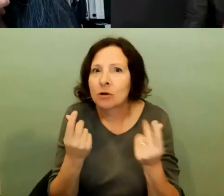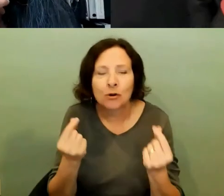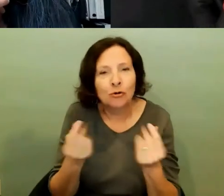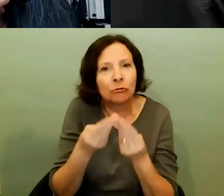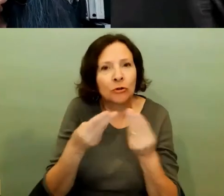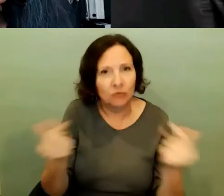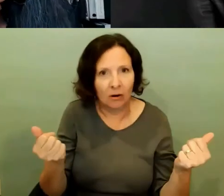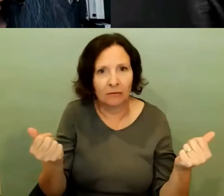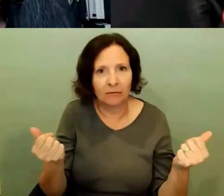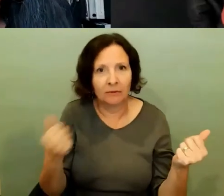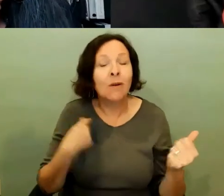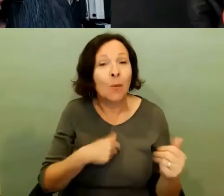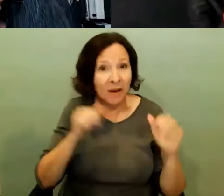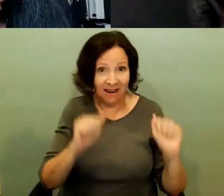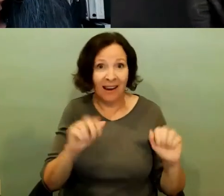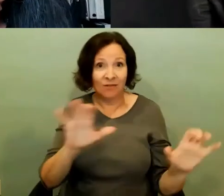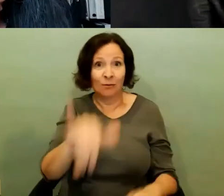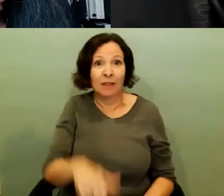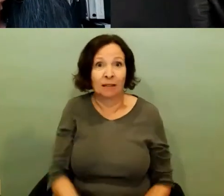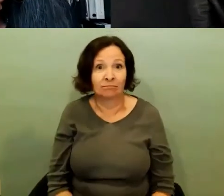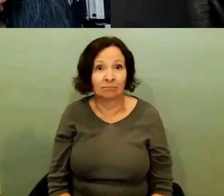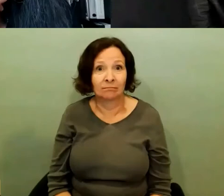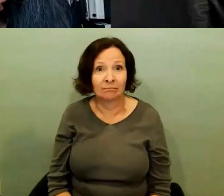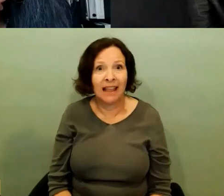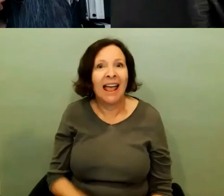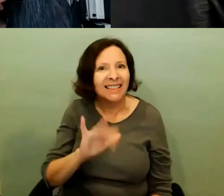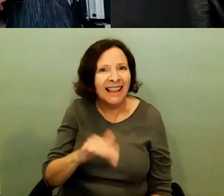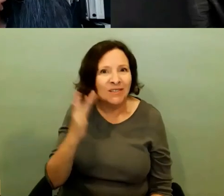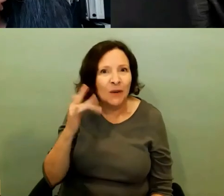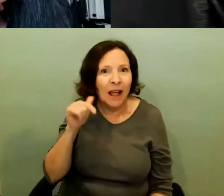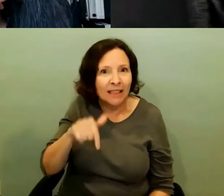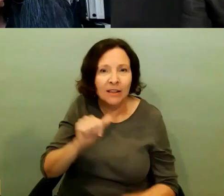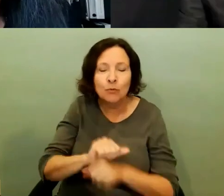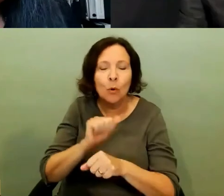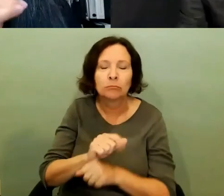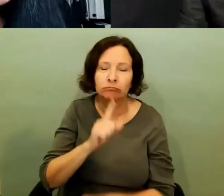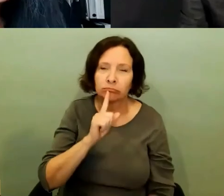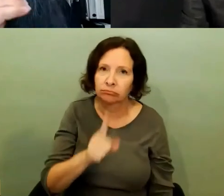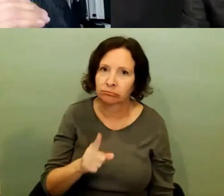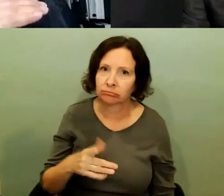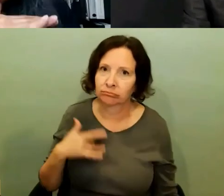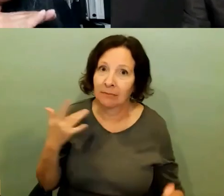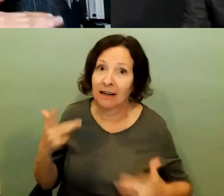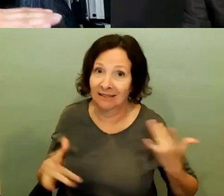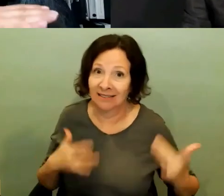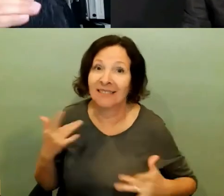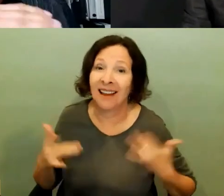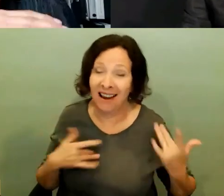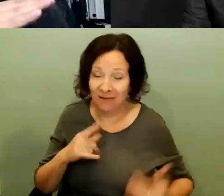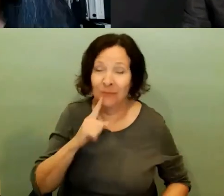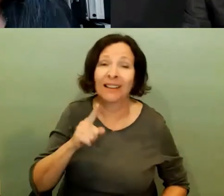That's what's so exciting about this work. But the thing is from one dialogue to another, we don't